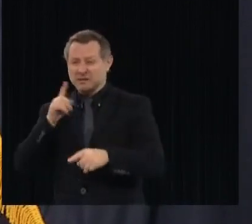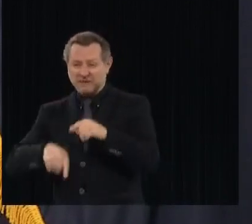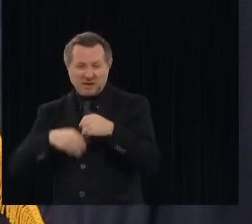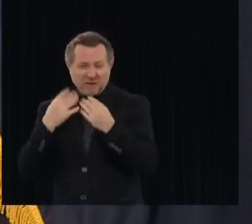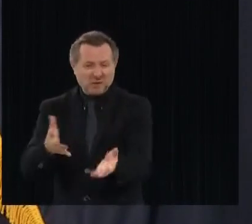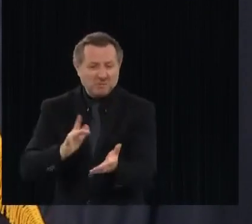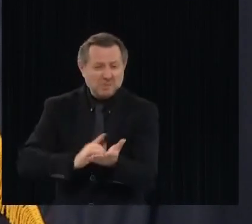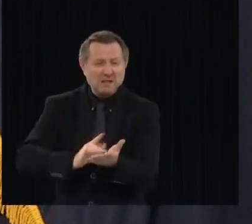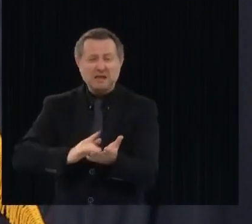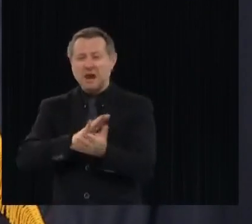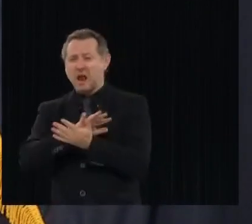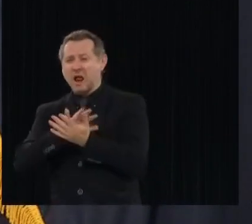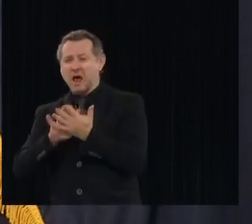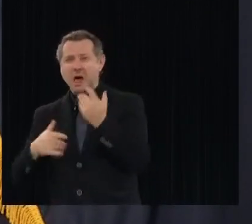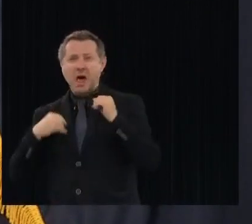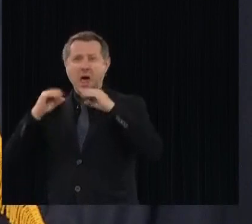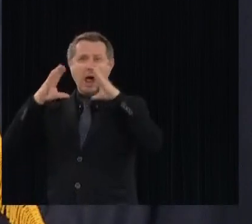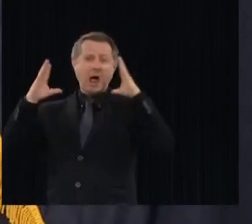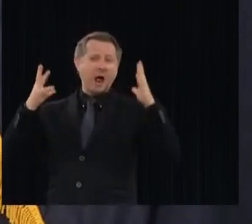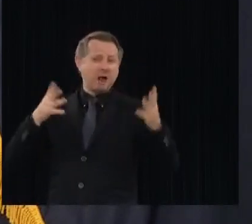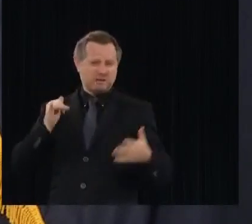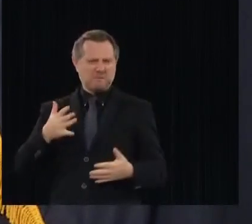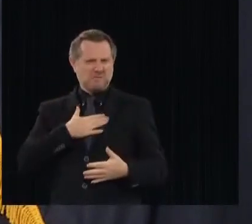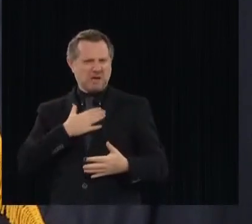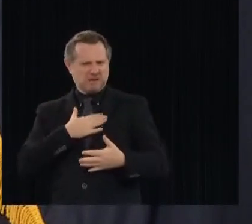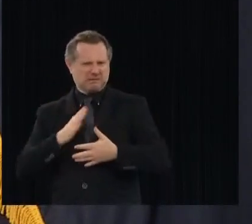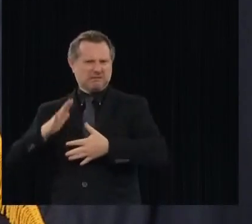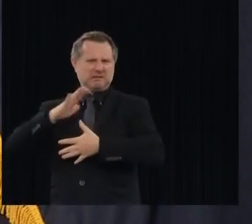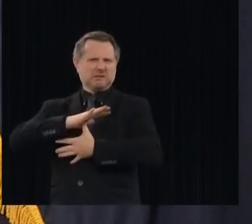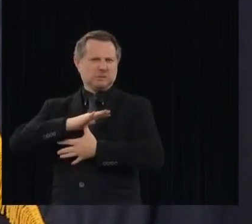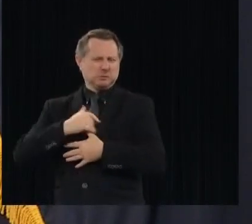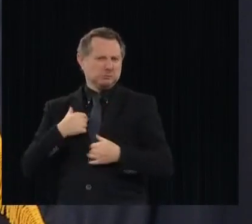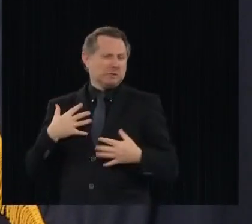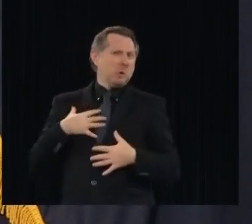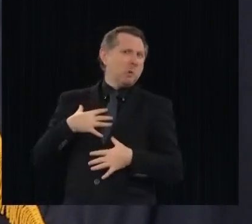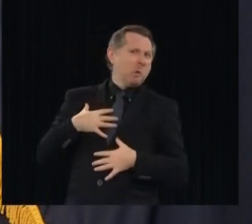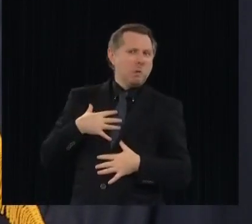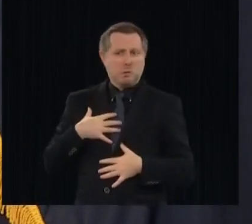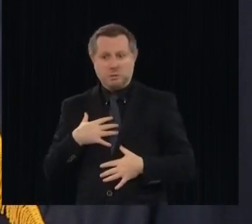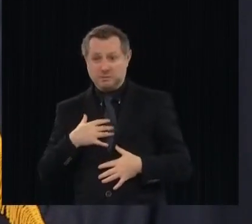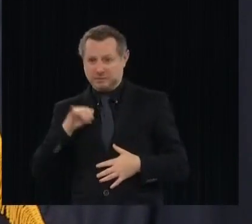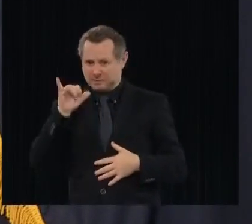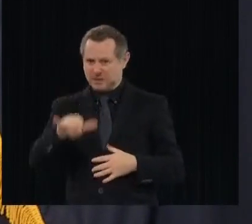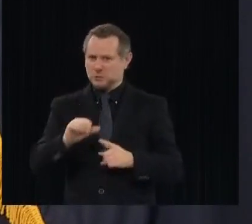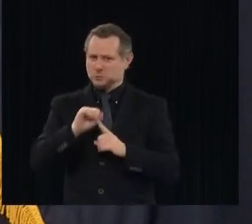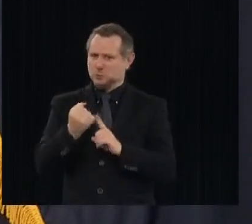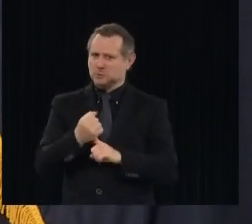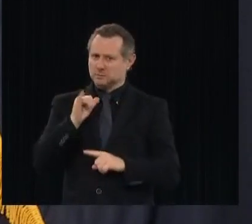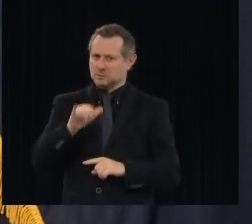AND THEN PEOPLE DIE BECAUSE WE COULDN'T GET THEM THE MEDICAL